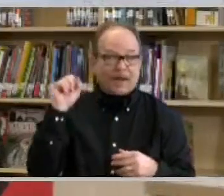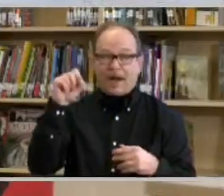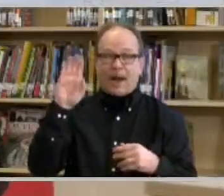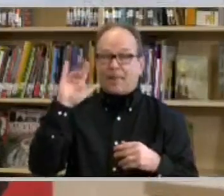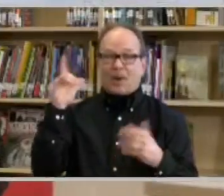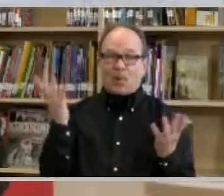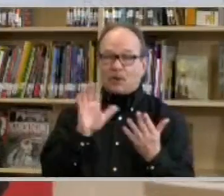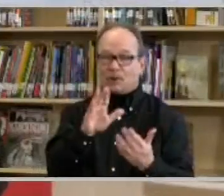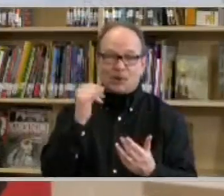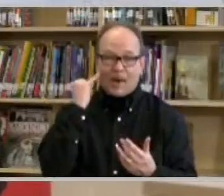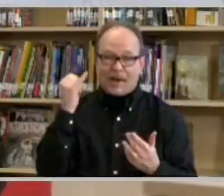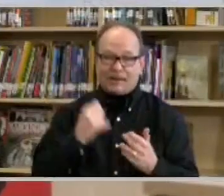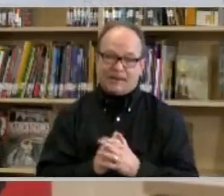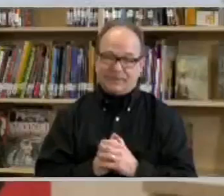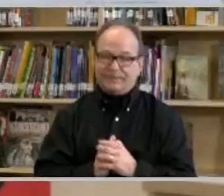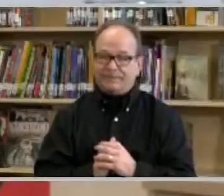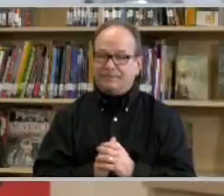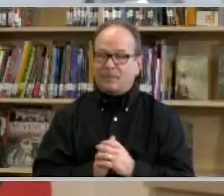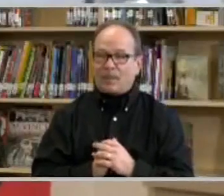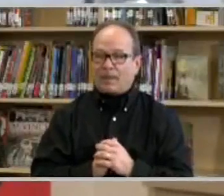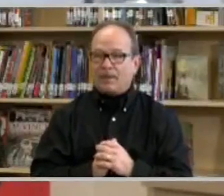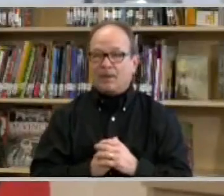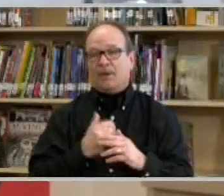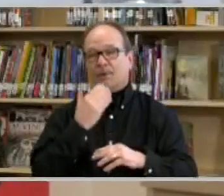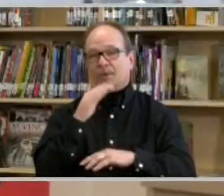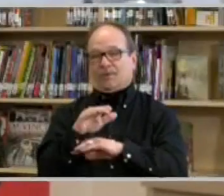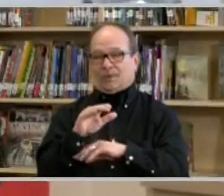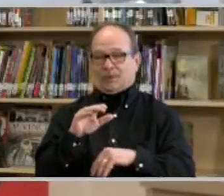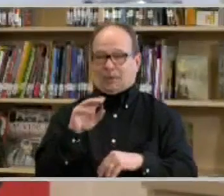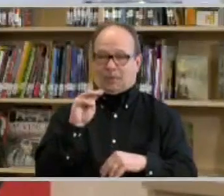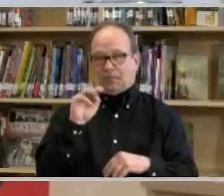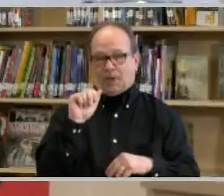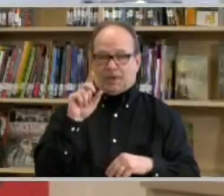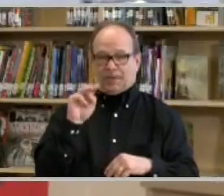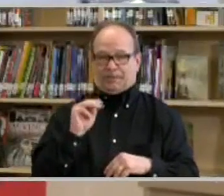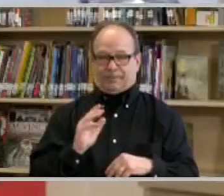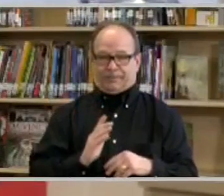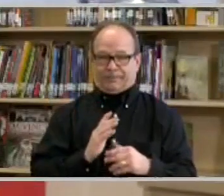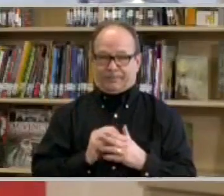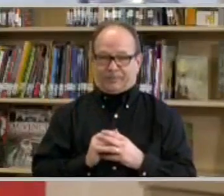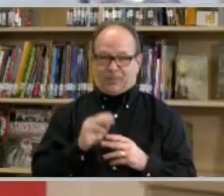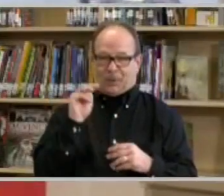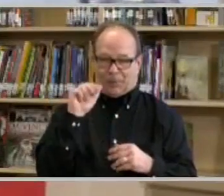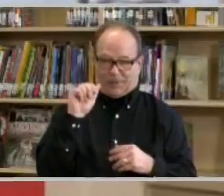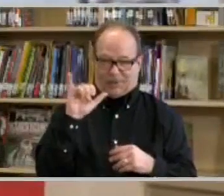HI, BILL. WHAT ARE YOUR IDEAS?